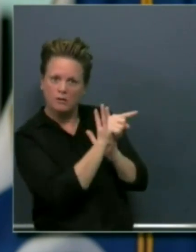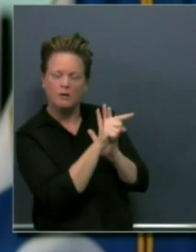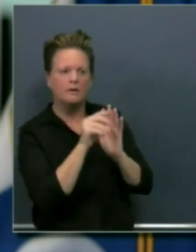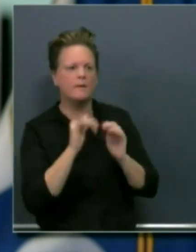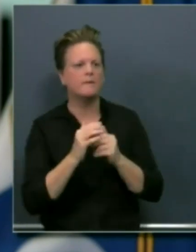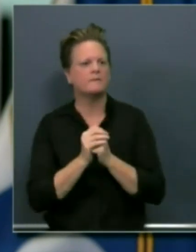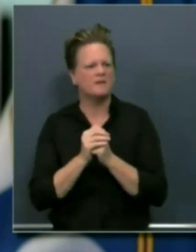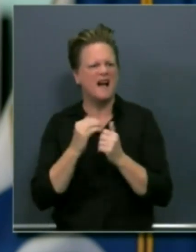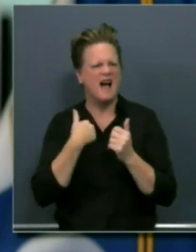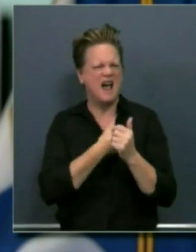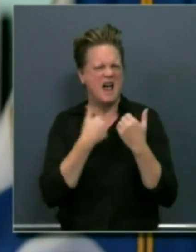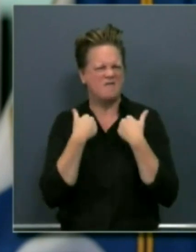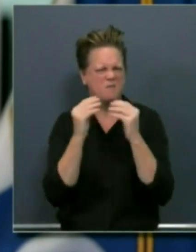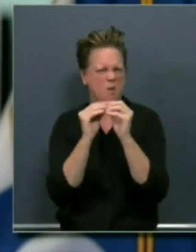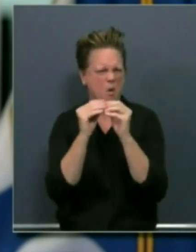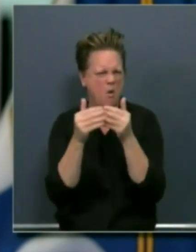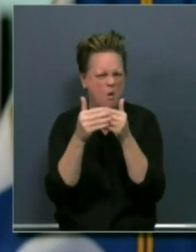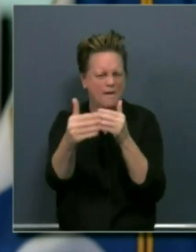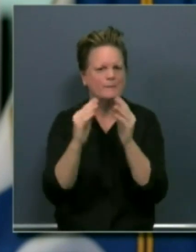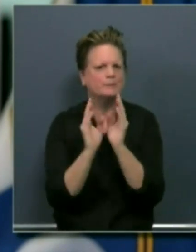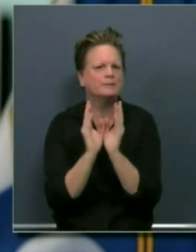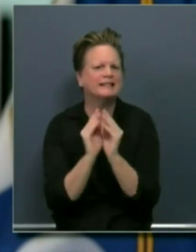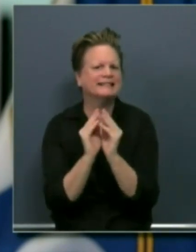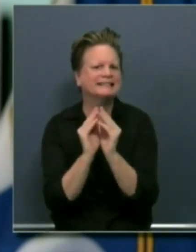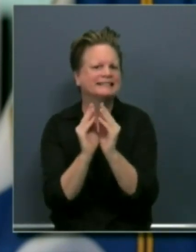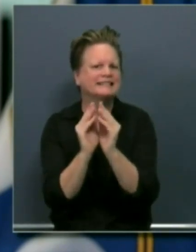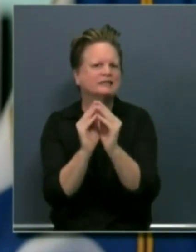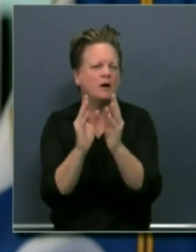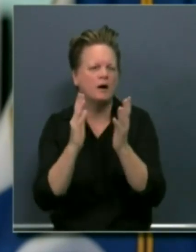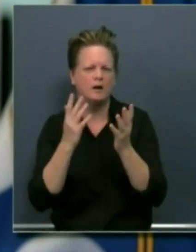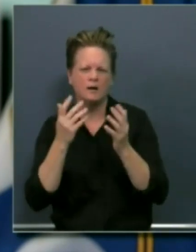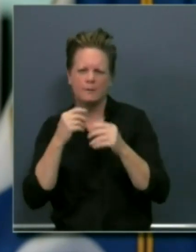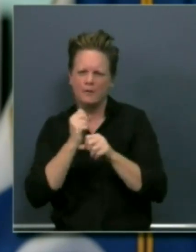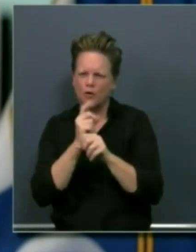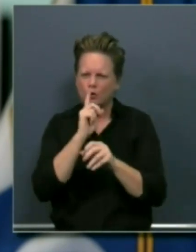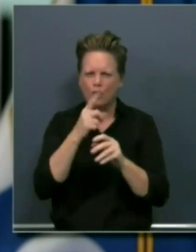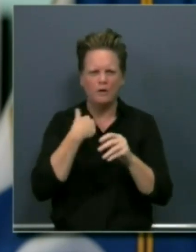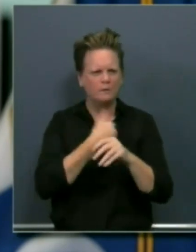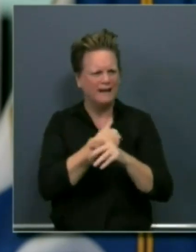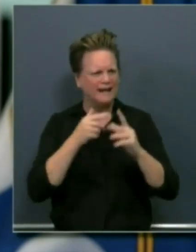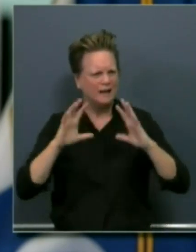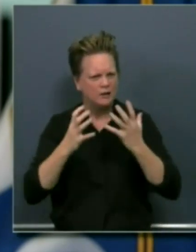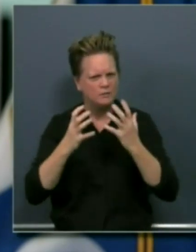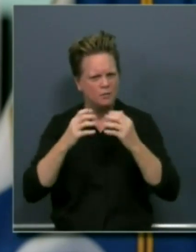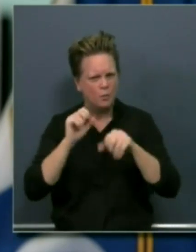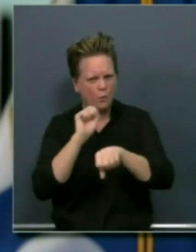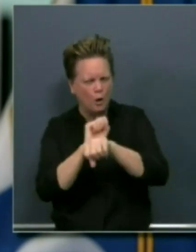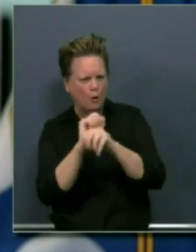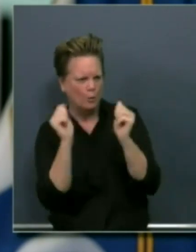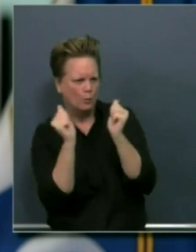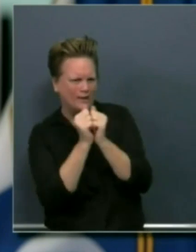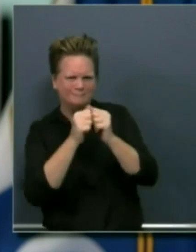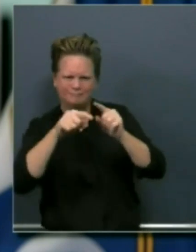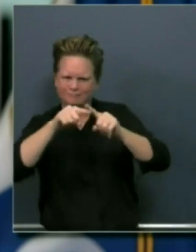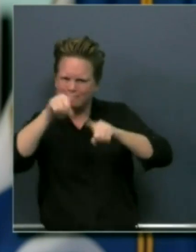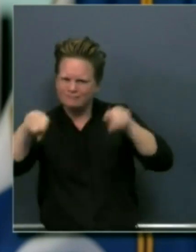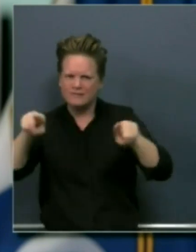CALIFORNIA. SO VERY HEALTHY DIALOGUE SITE THINK THEY'RE 9 MORE SCHEDULED. THAT WE HAVE